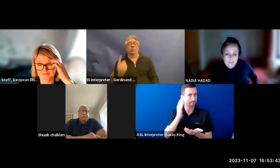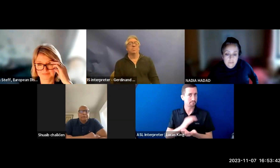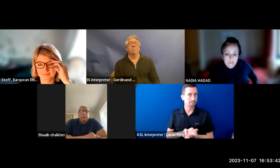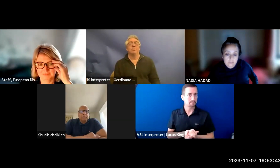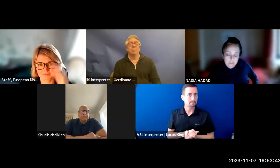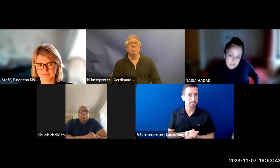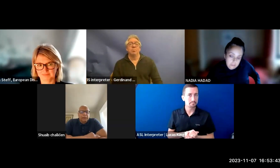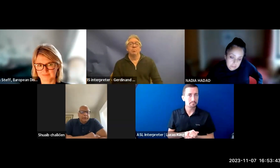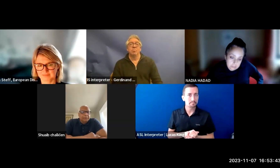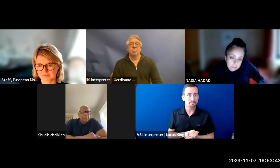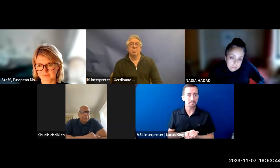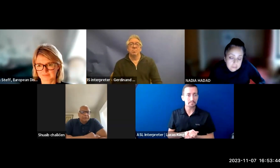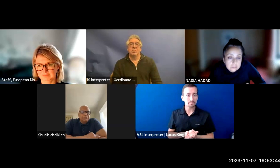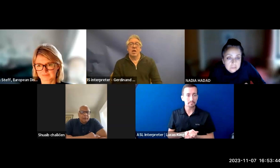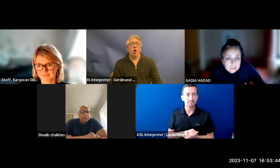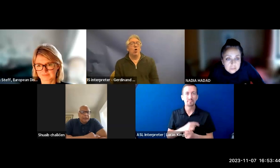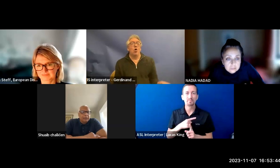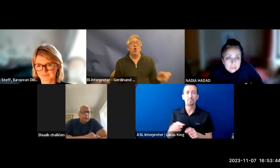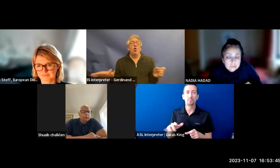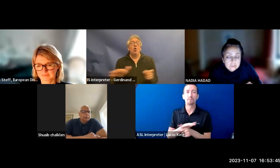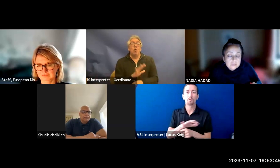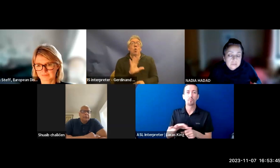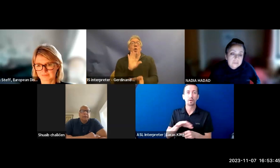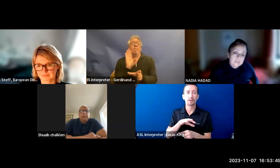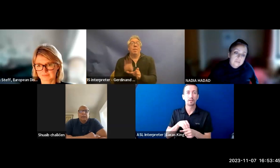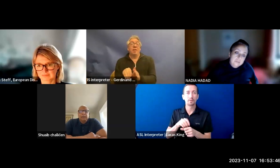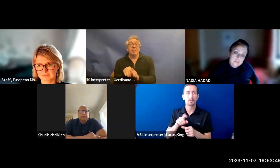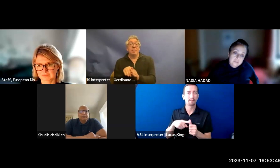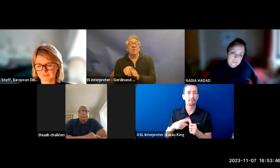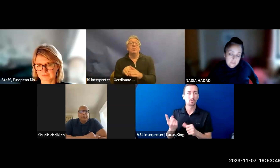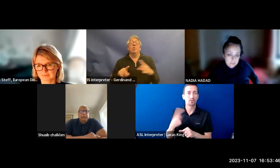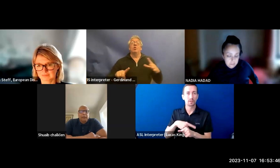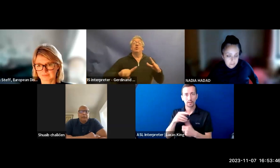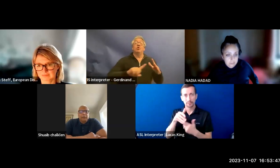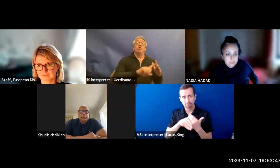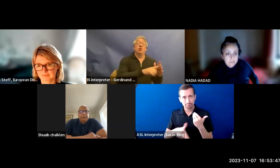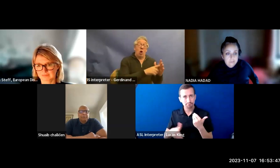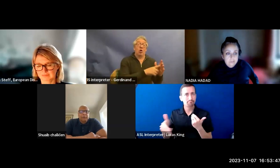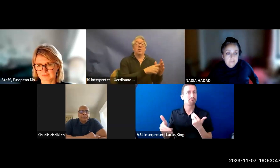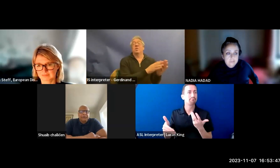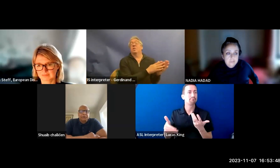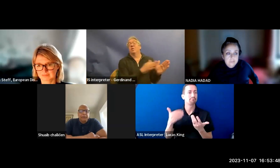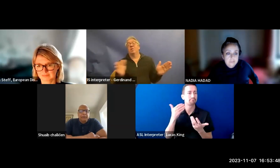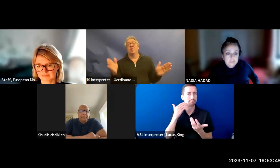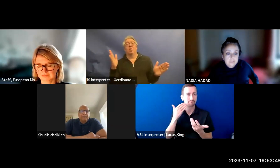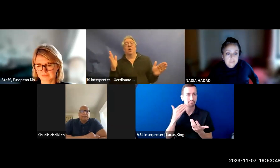And full participation from day one. And not this process.